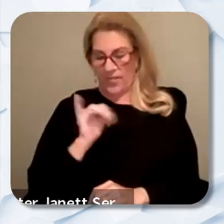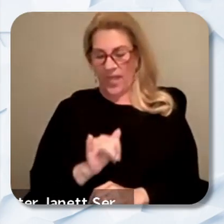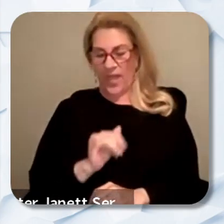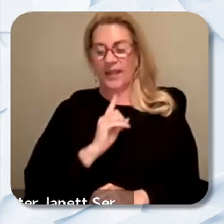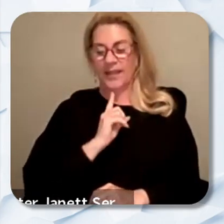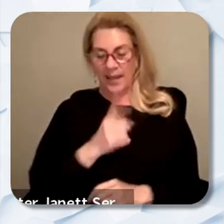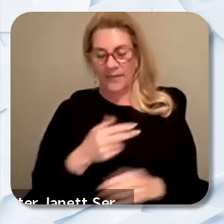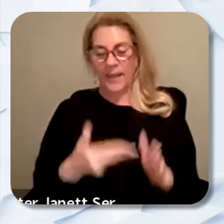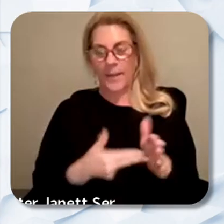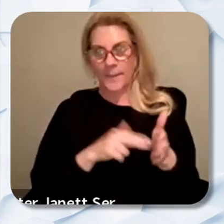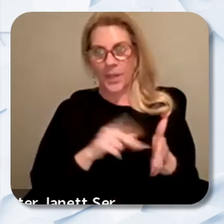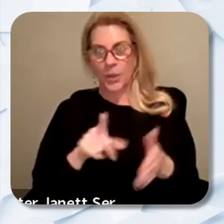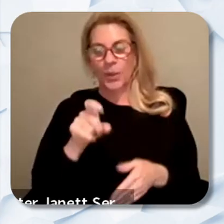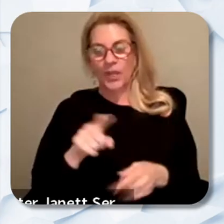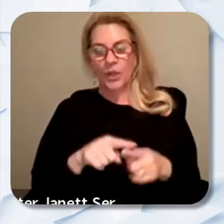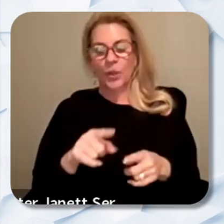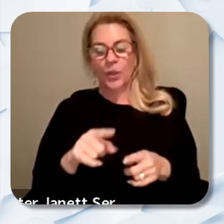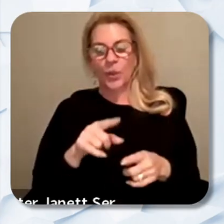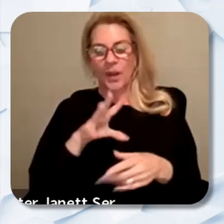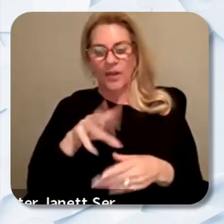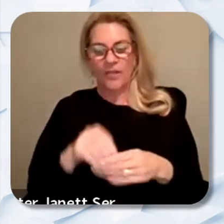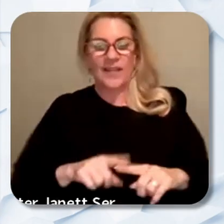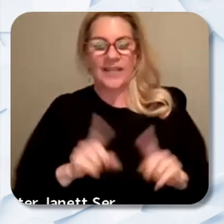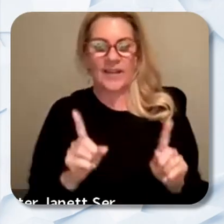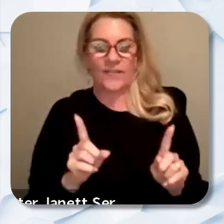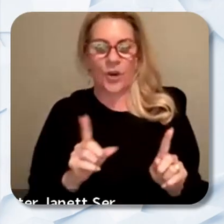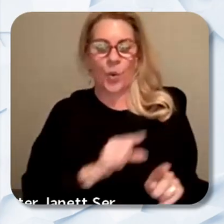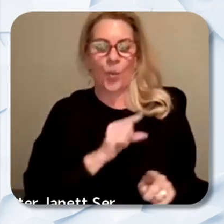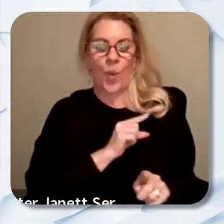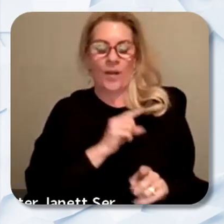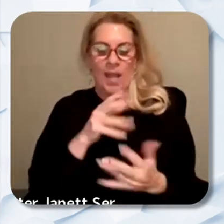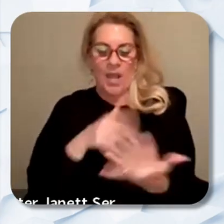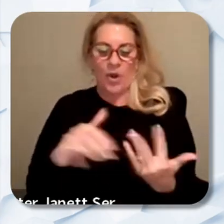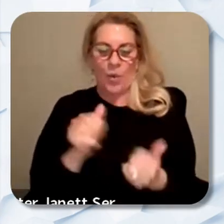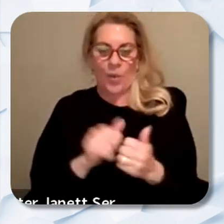means that you need to engage differently. Your quality of interaction with that child means you